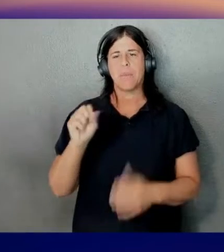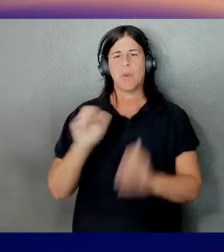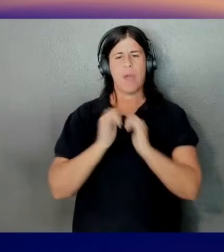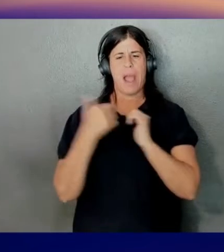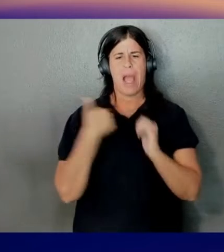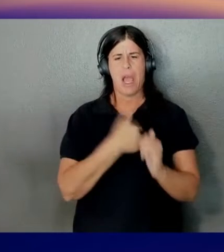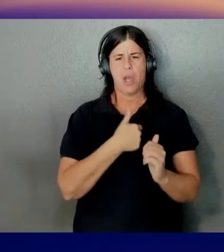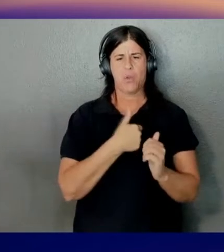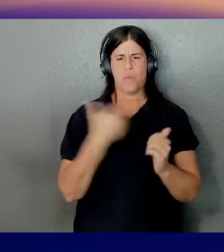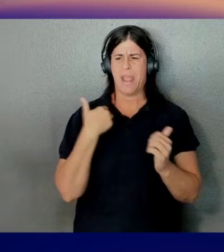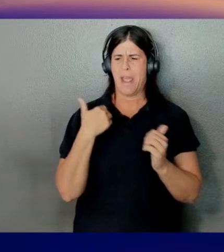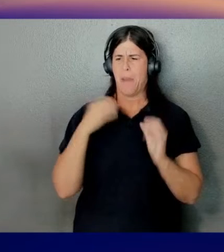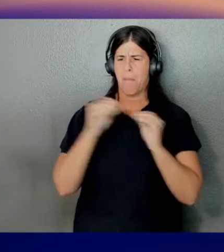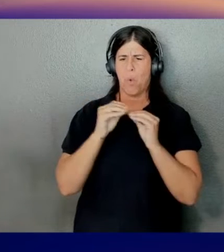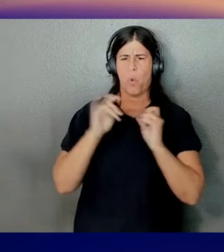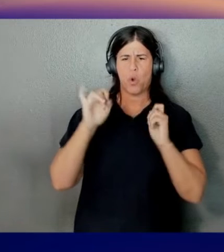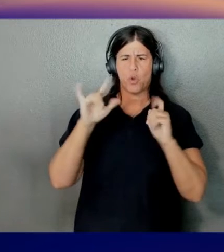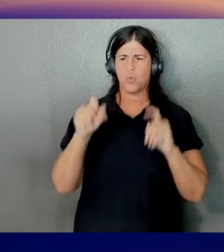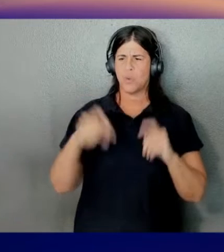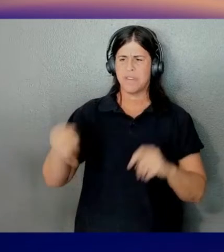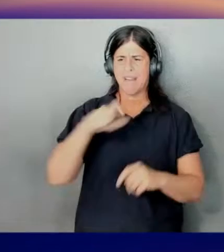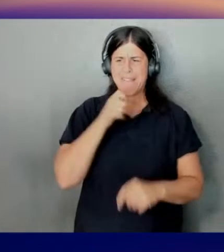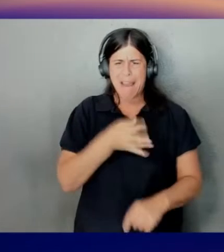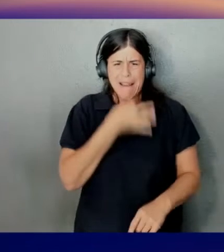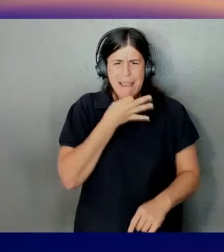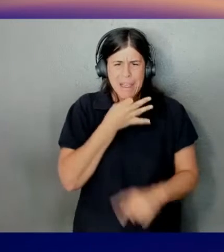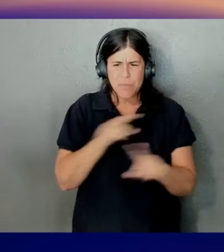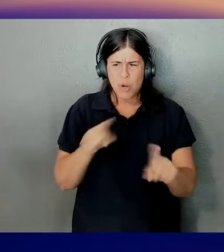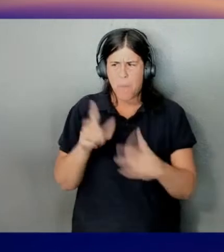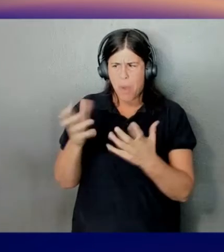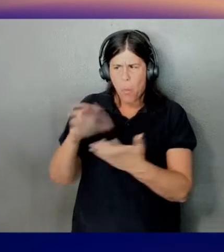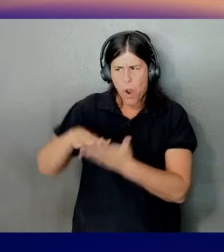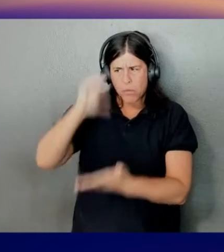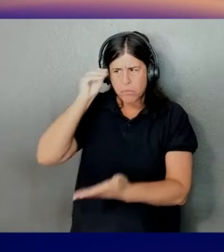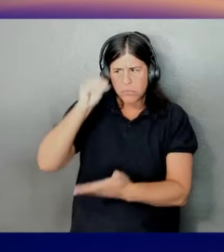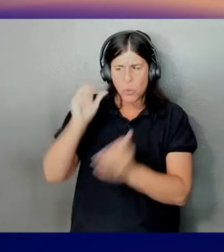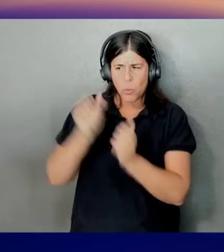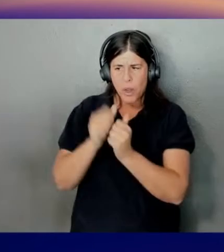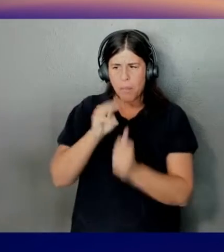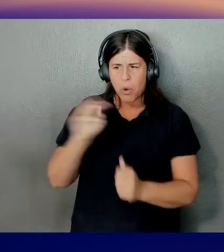to people who are not experts and bring, bring to the more tools to use machine learning.